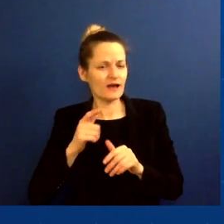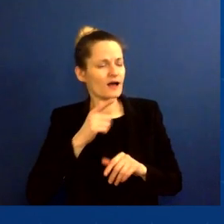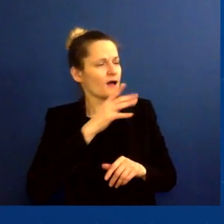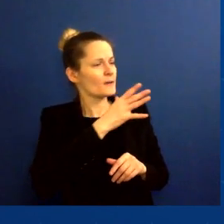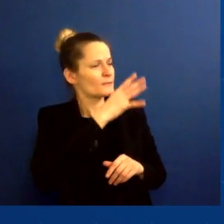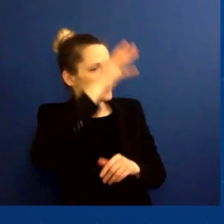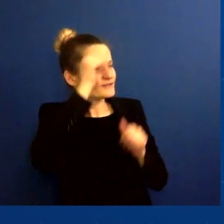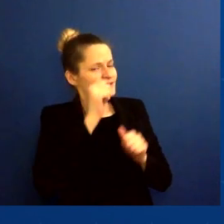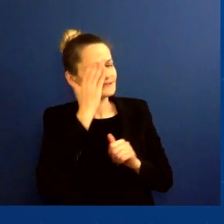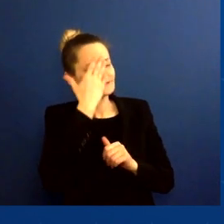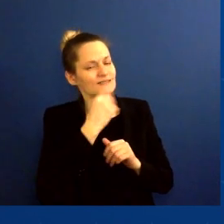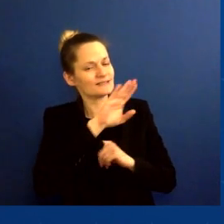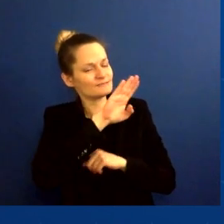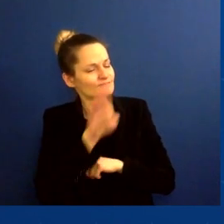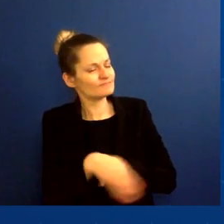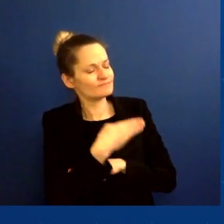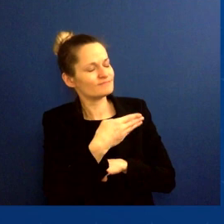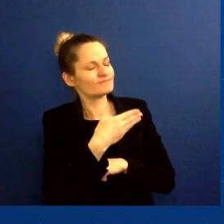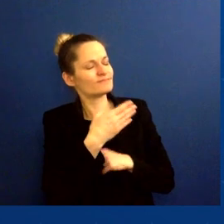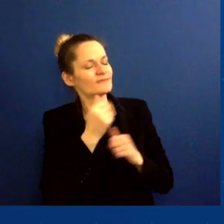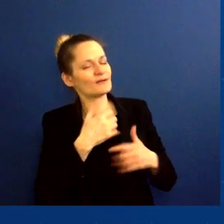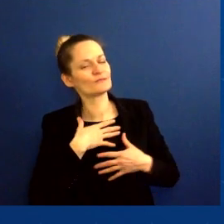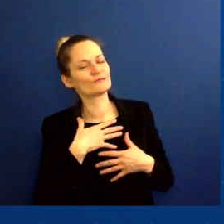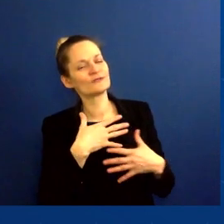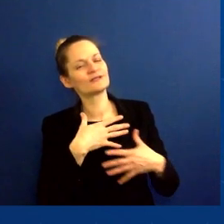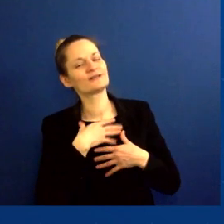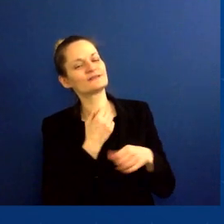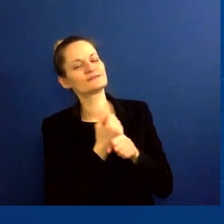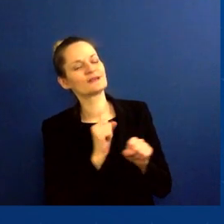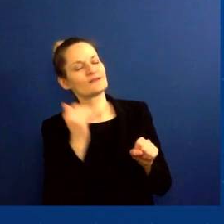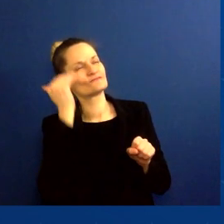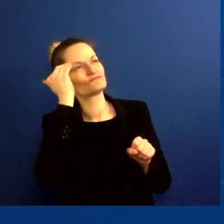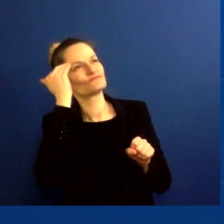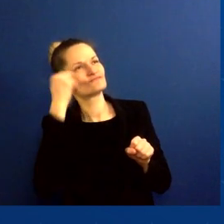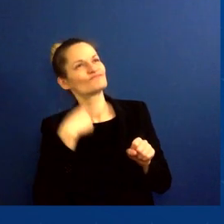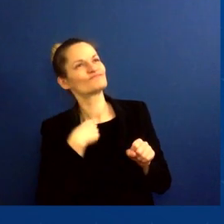a little security, a little breathing room. Jobs that can't be outsourced.